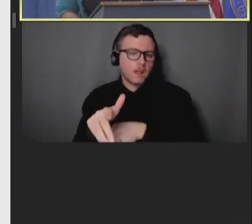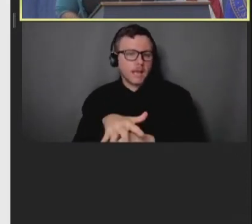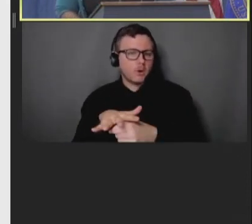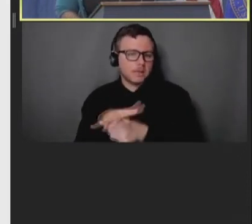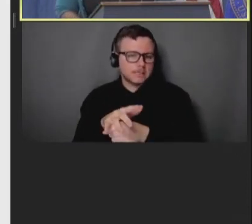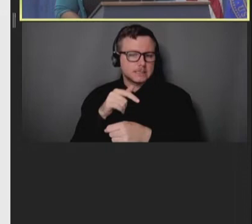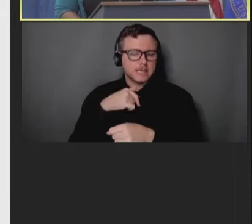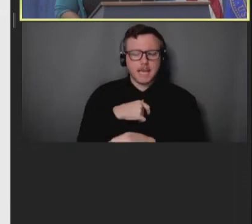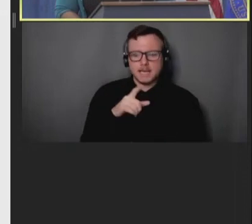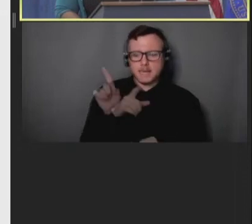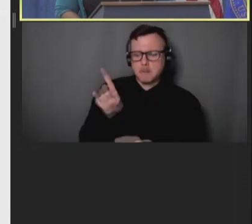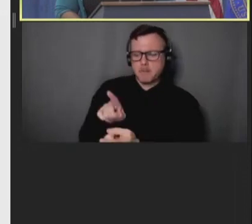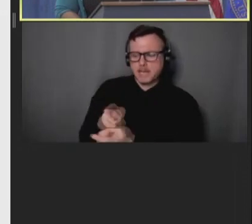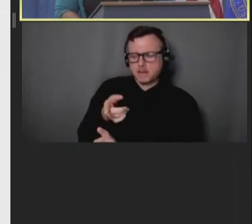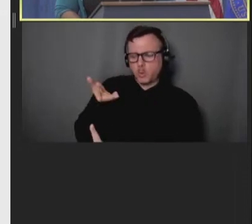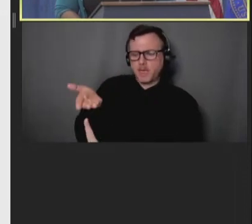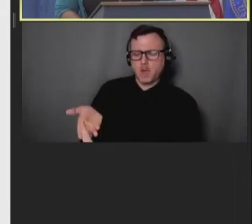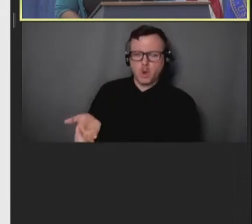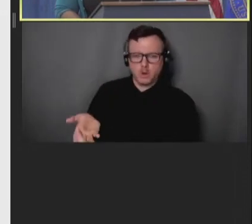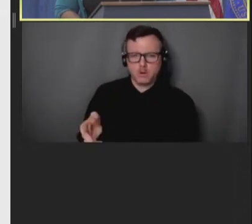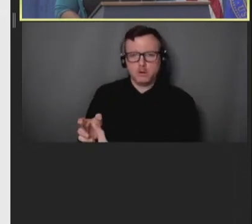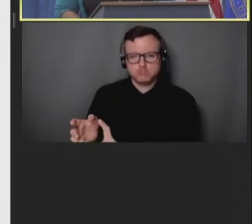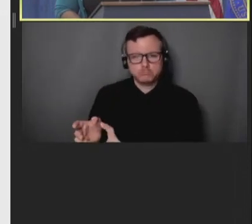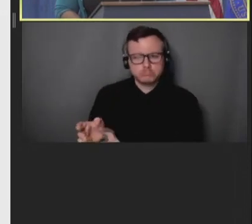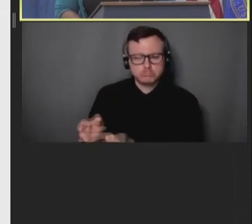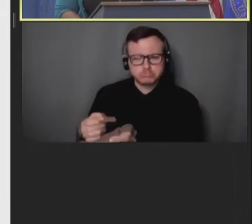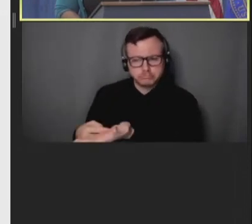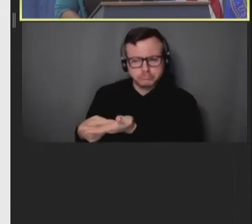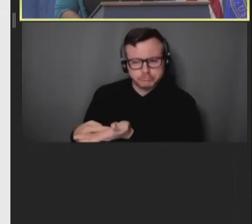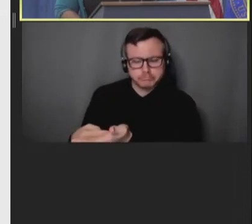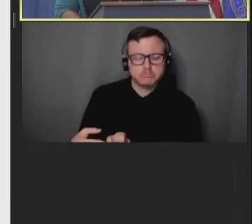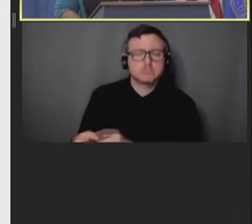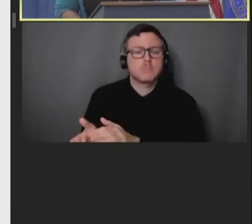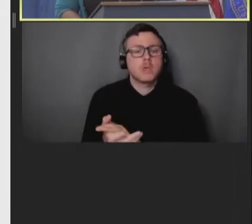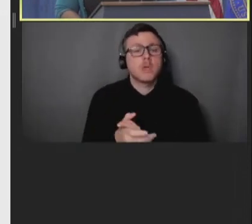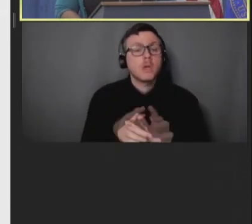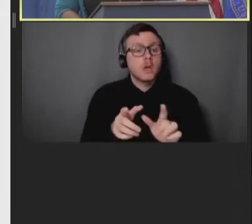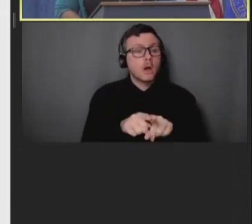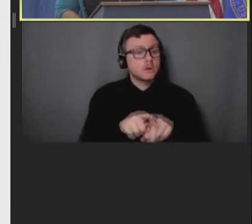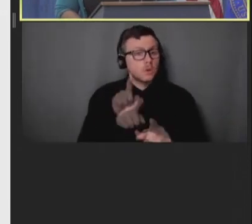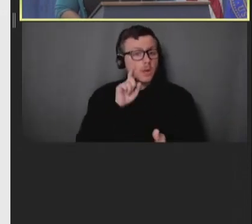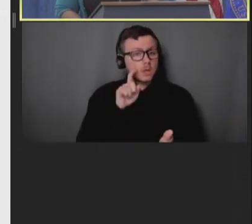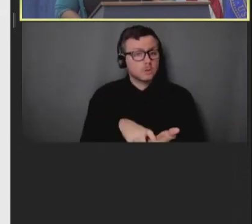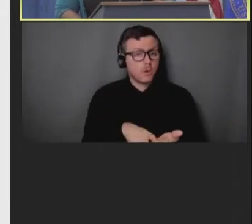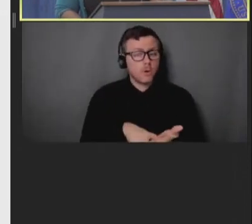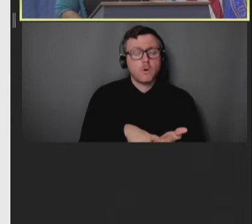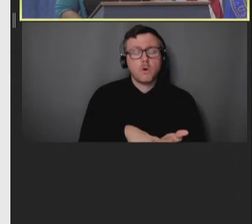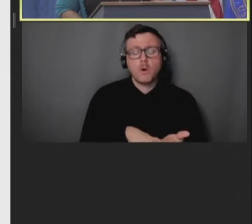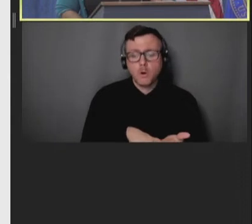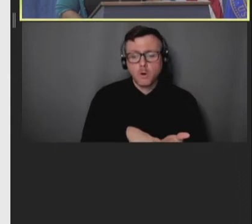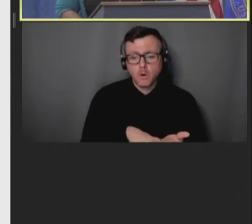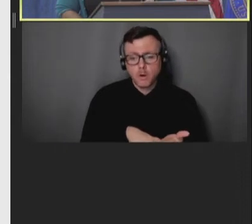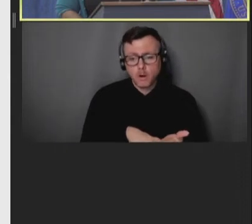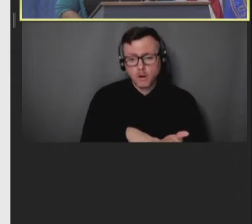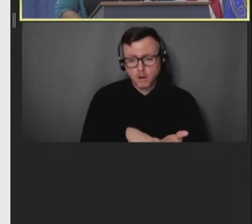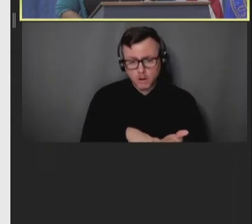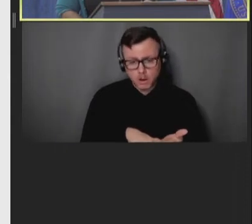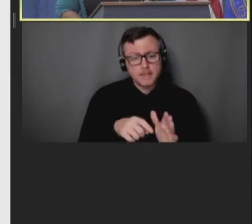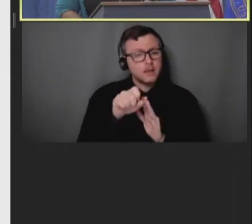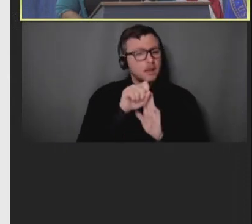And then we also saw that our states worked with